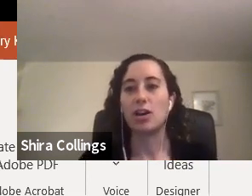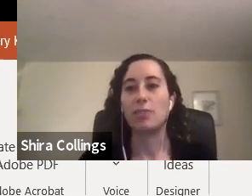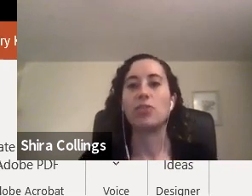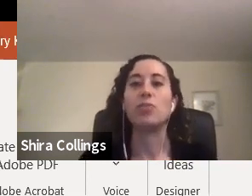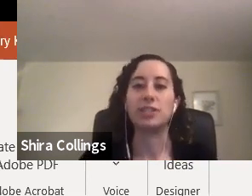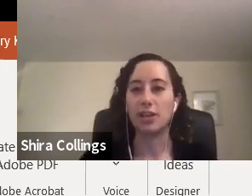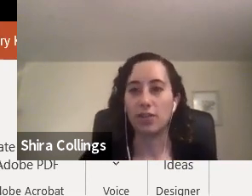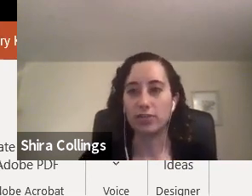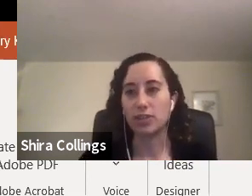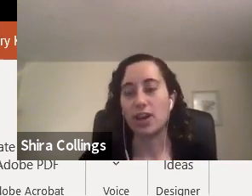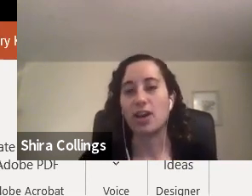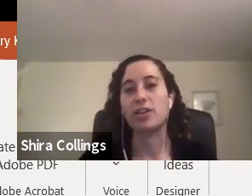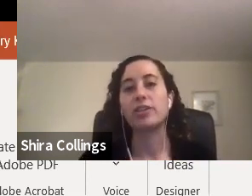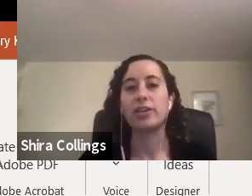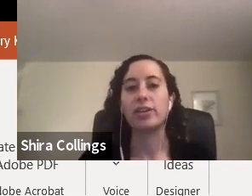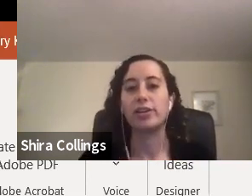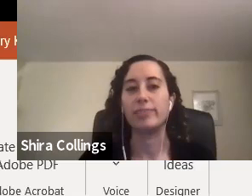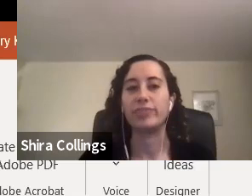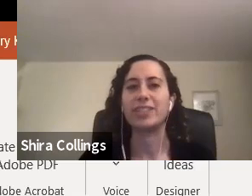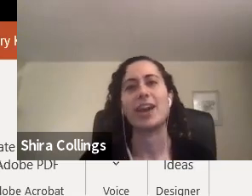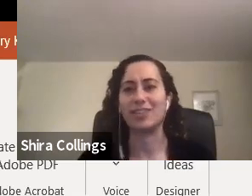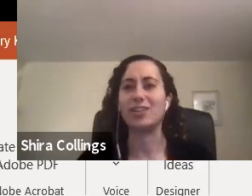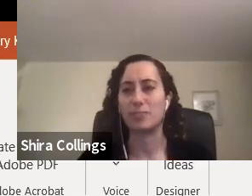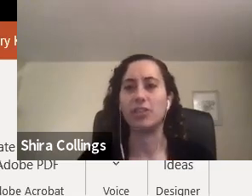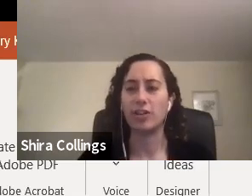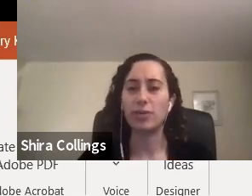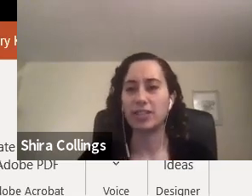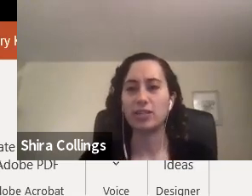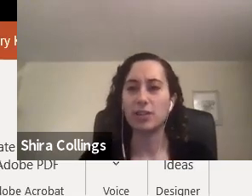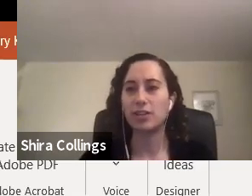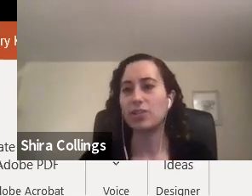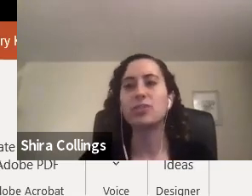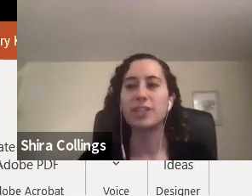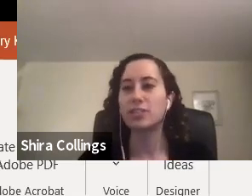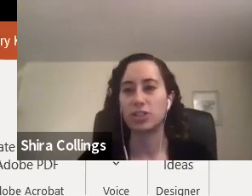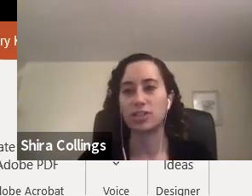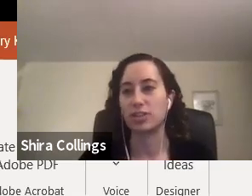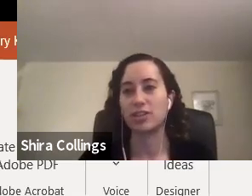Too might be helpful for those of you coming to this from the peer movement, or from being